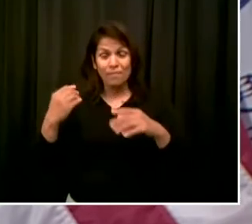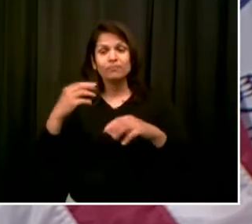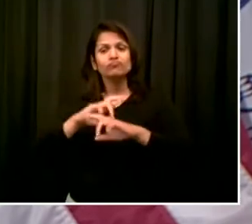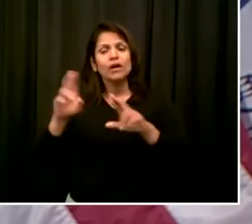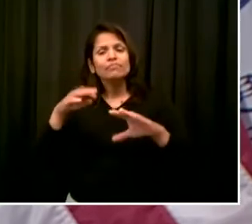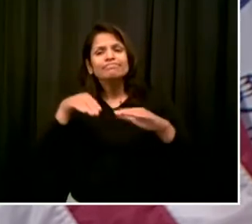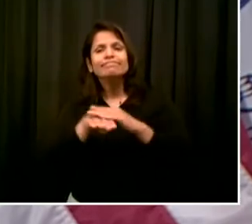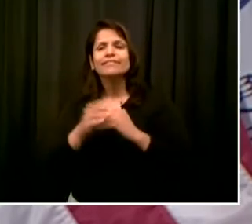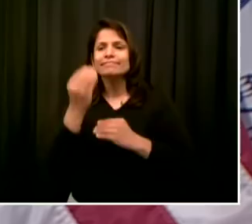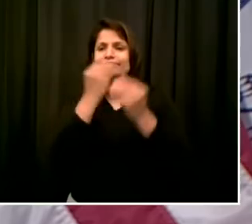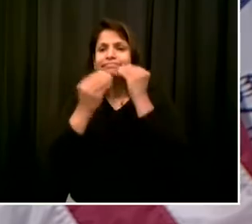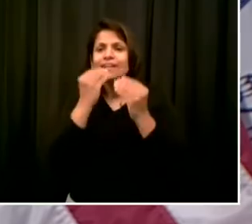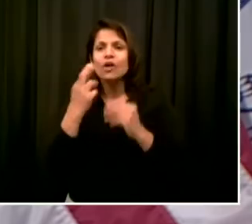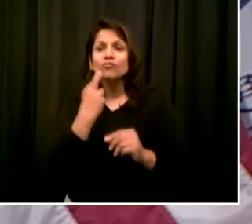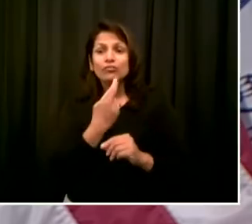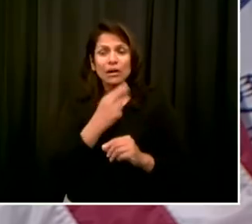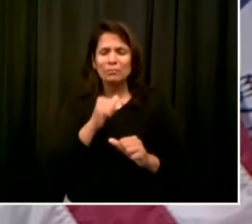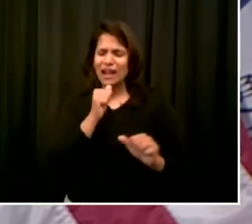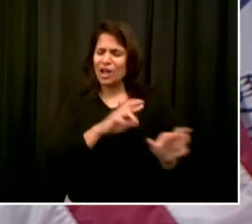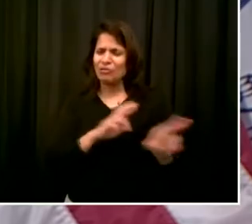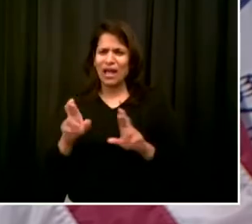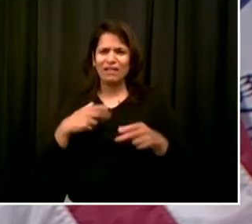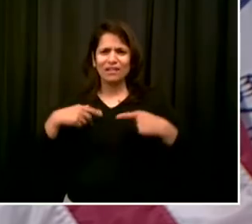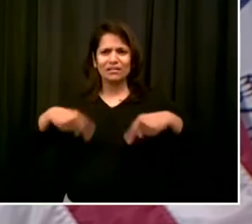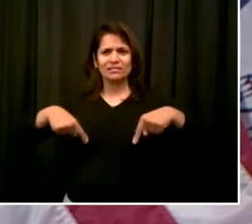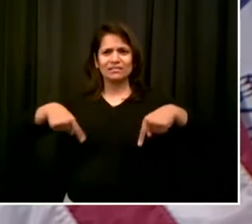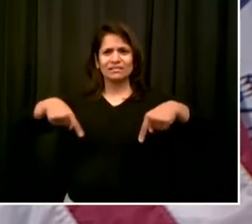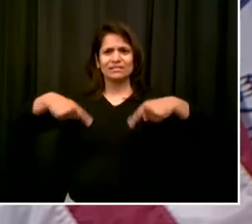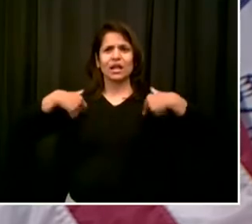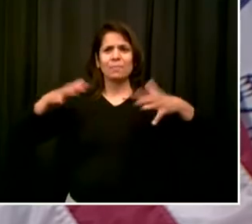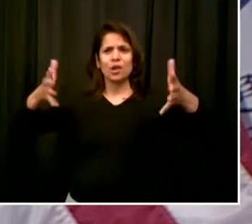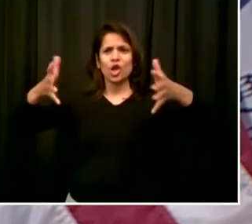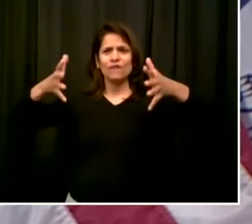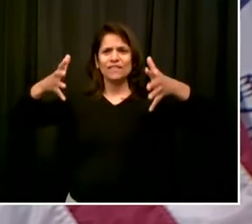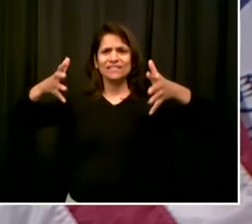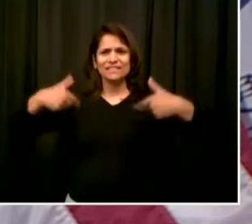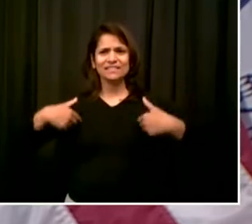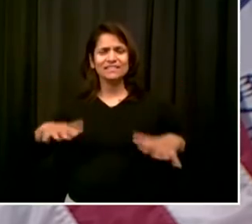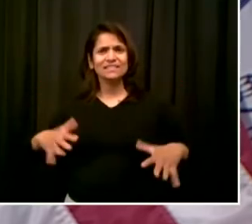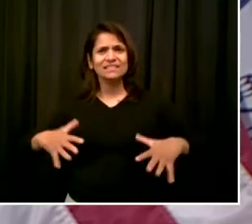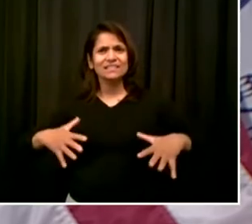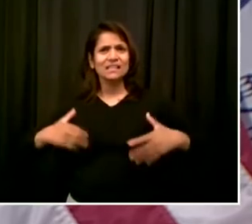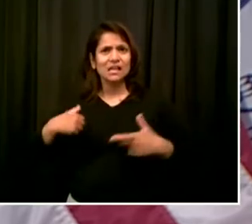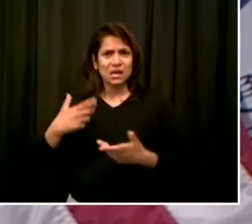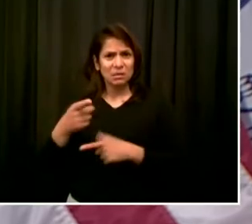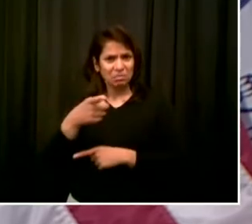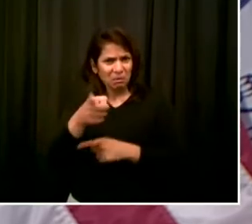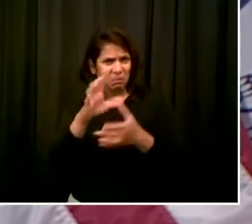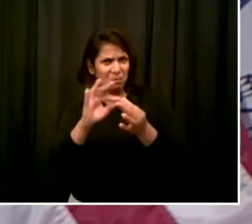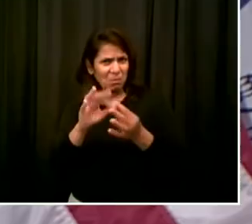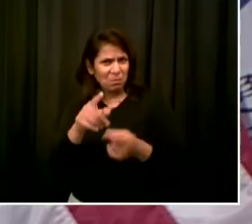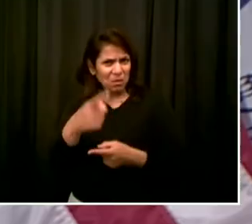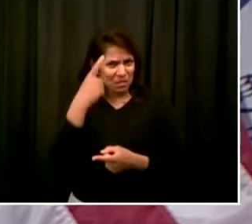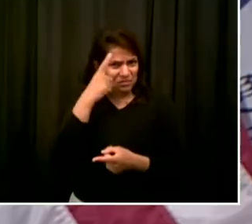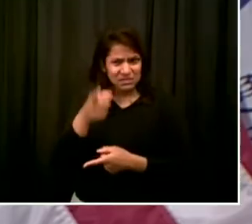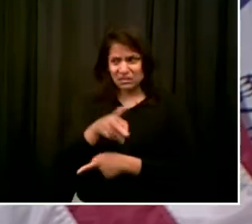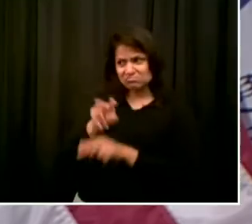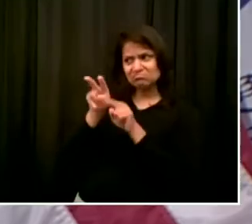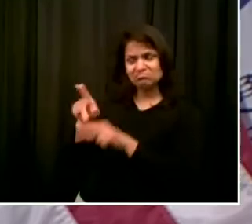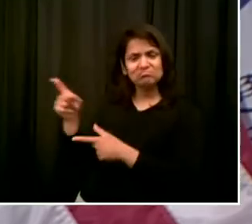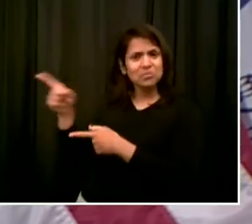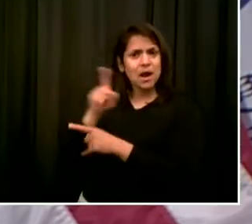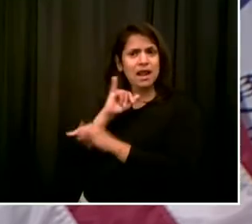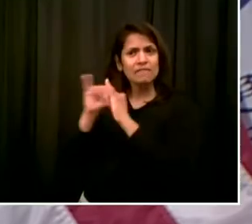I WAS WONDERING IF YOU COULD